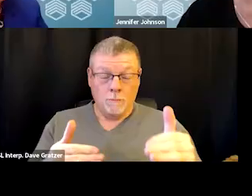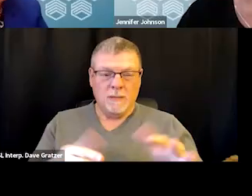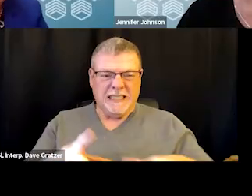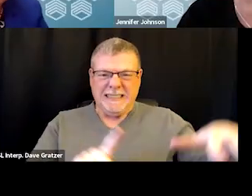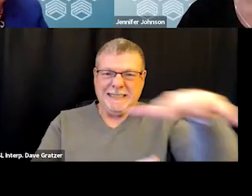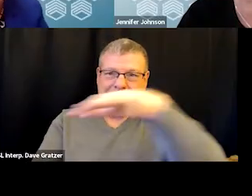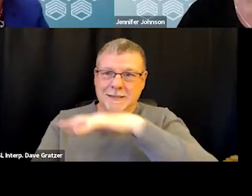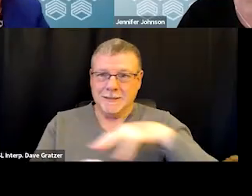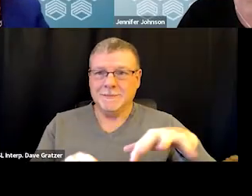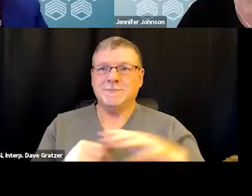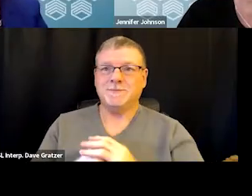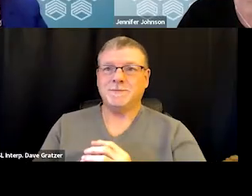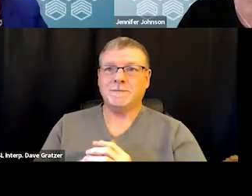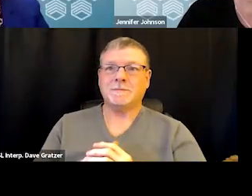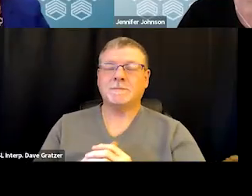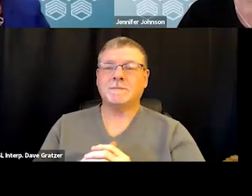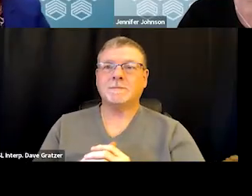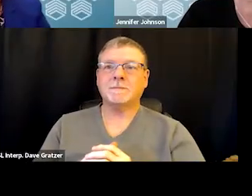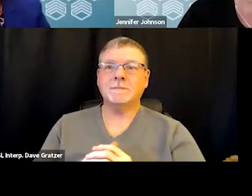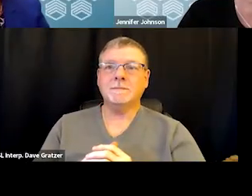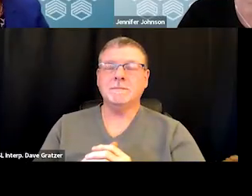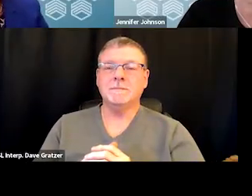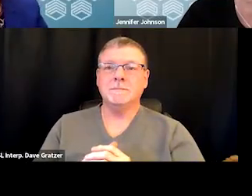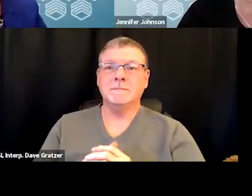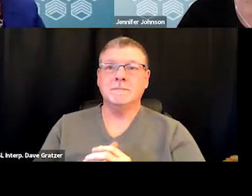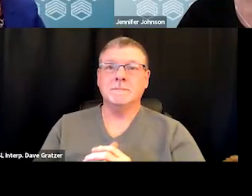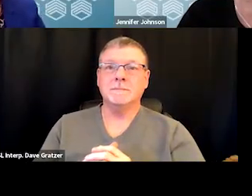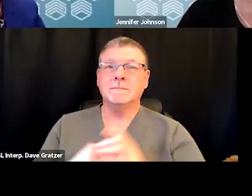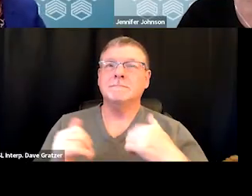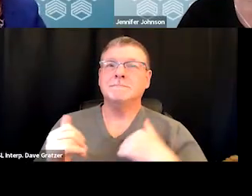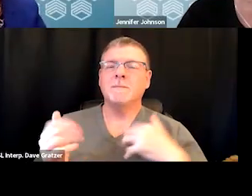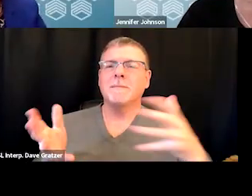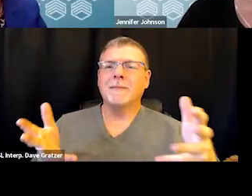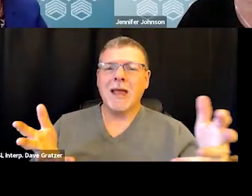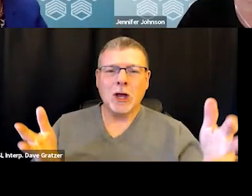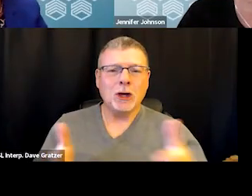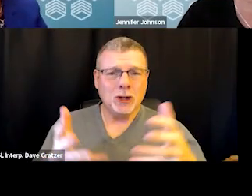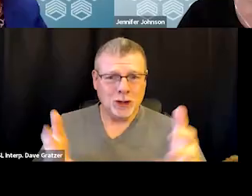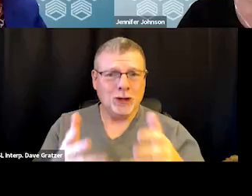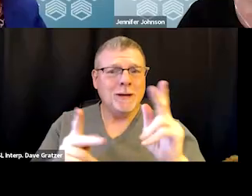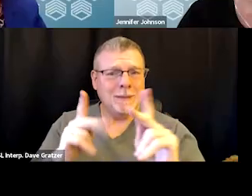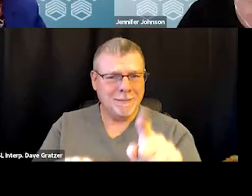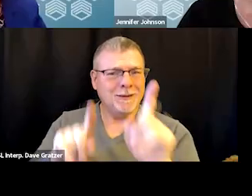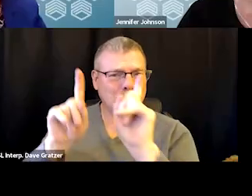sensitive to trauma? Um, I encourage people to walk into their courthouses like a visitor